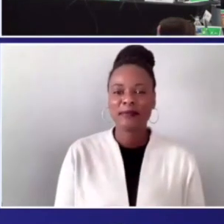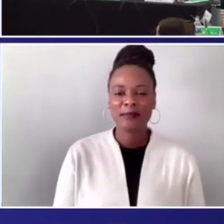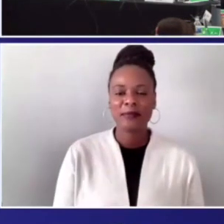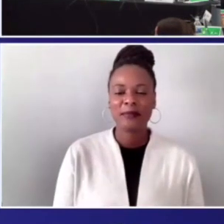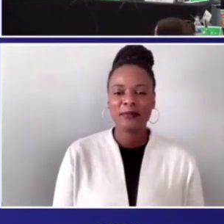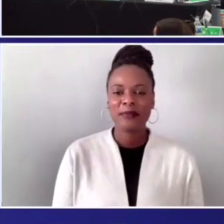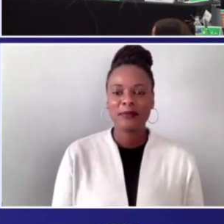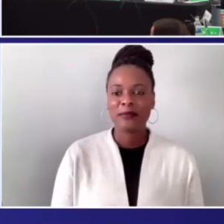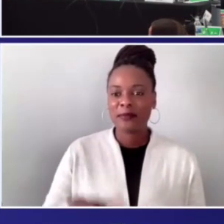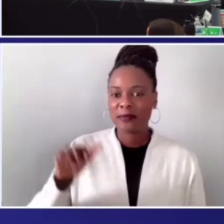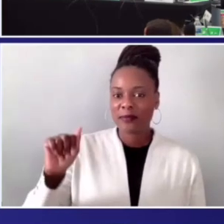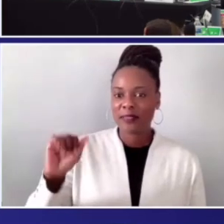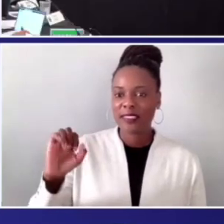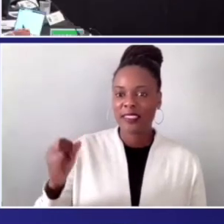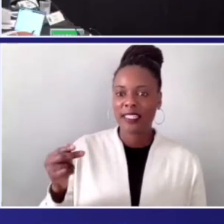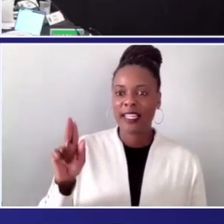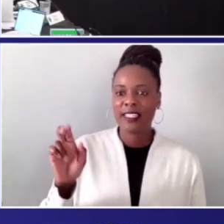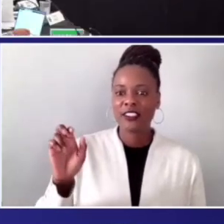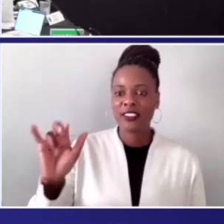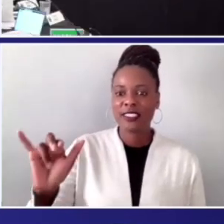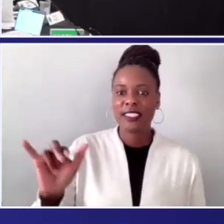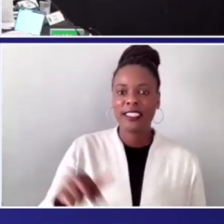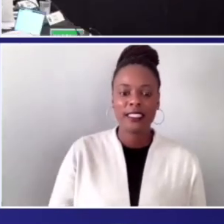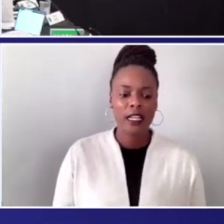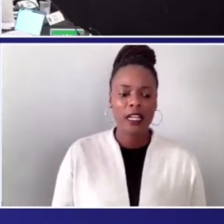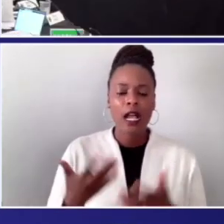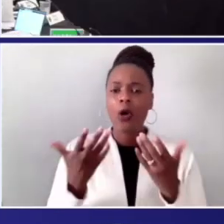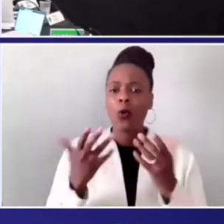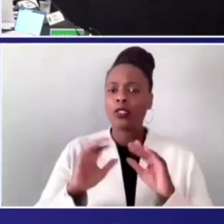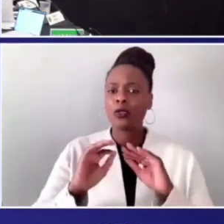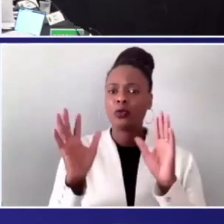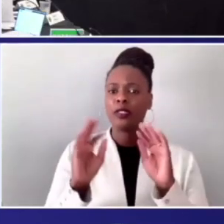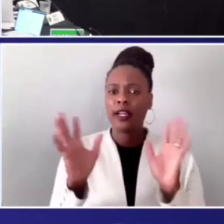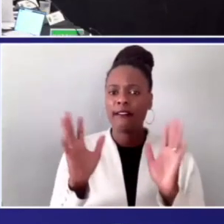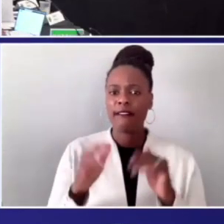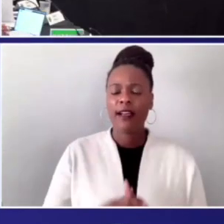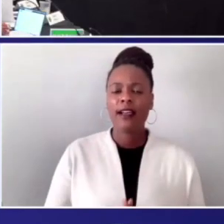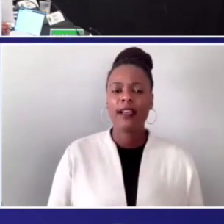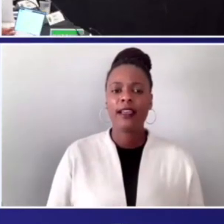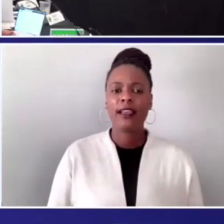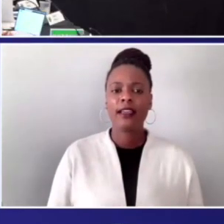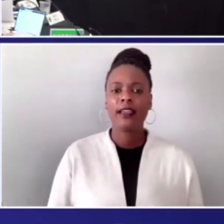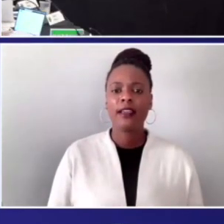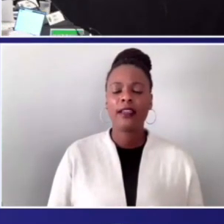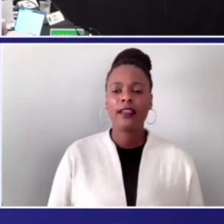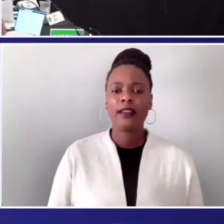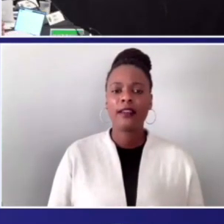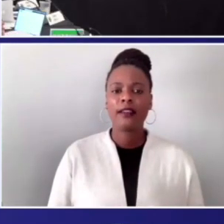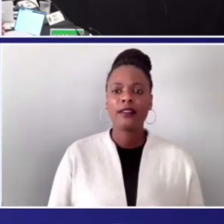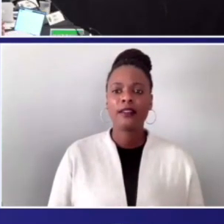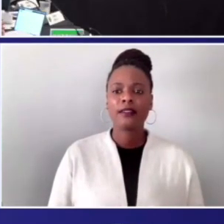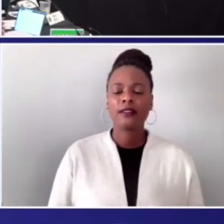Ashley? I just wanted to clarify that if, assuming based off what Alex said,